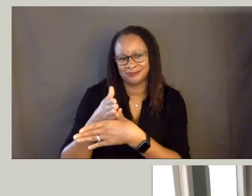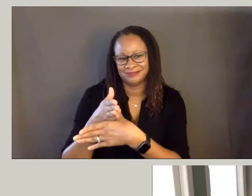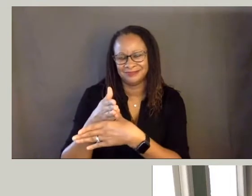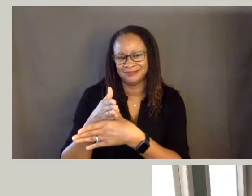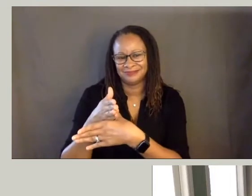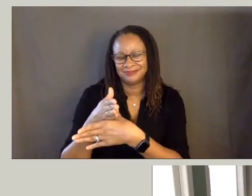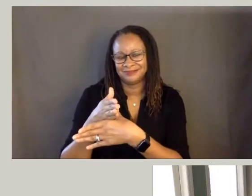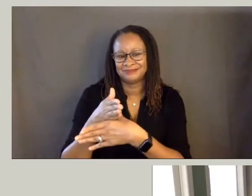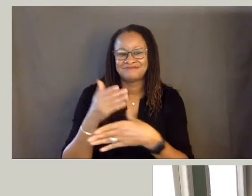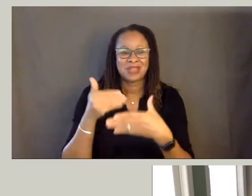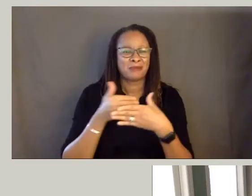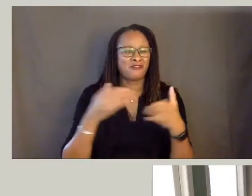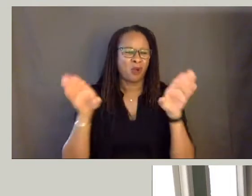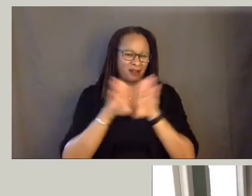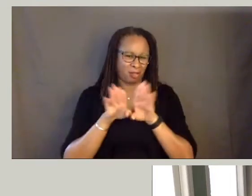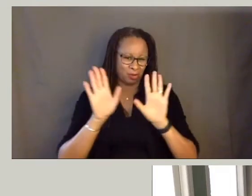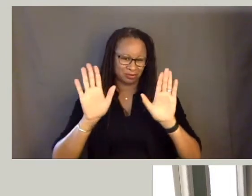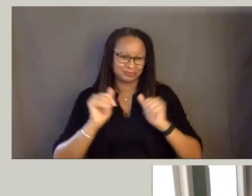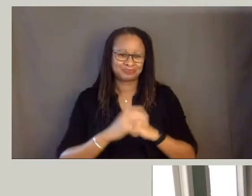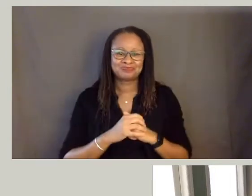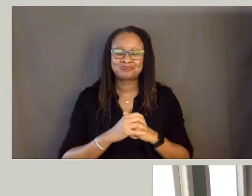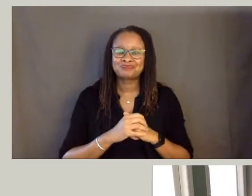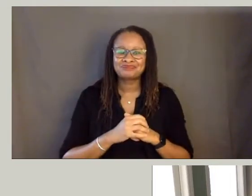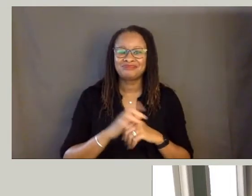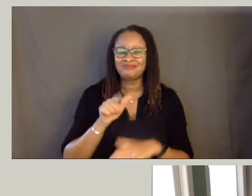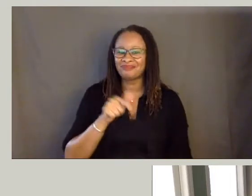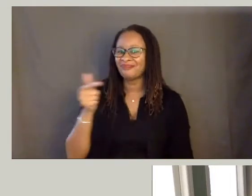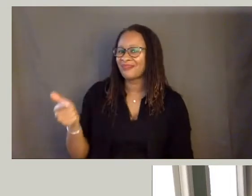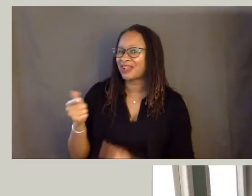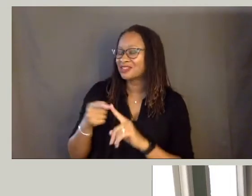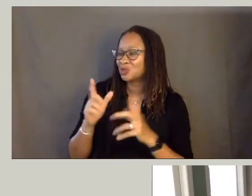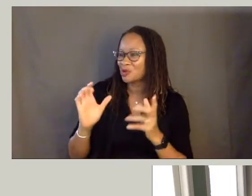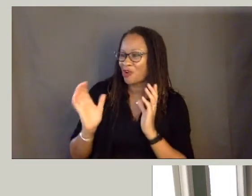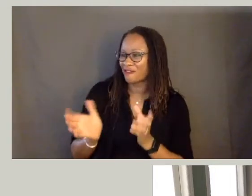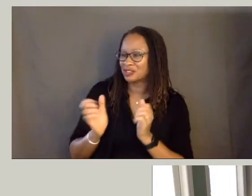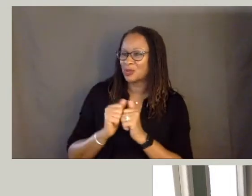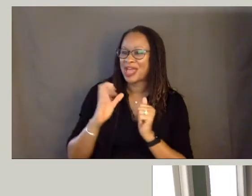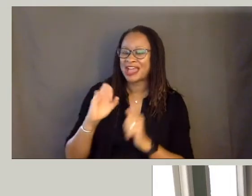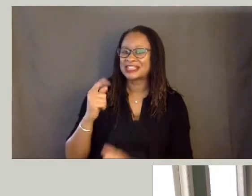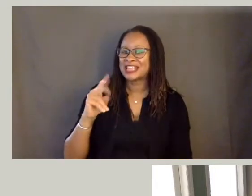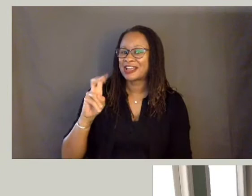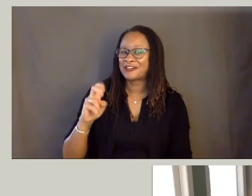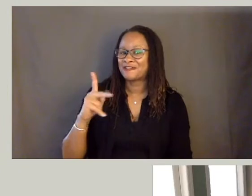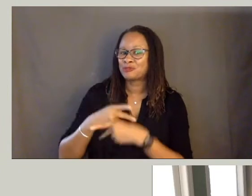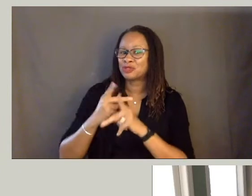Before I close out and turn to my conversation with my executive producer, Laverne Cox,